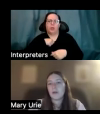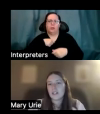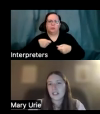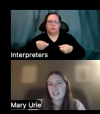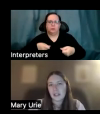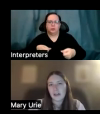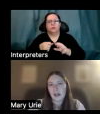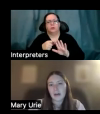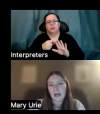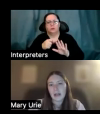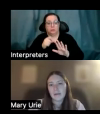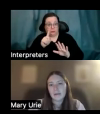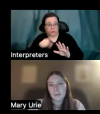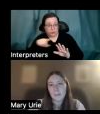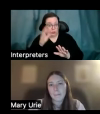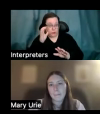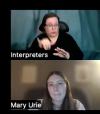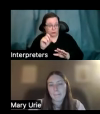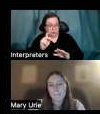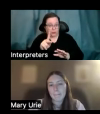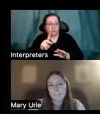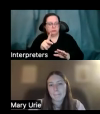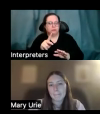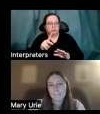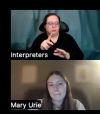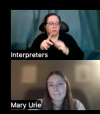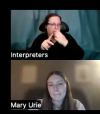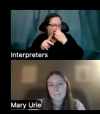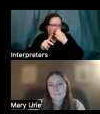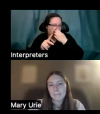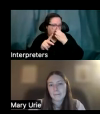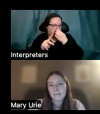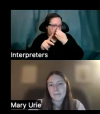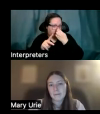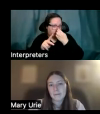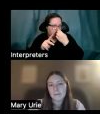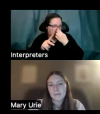question. Can you hear that? All right. Yes.